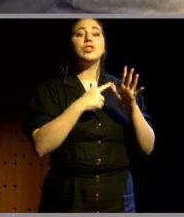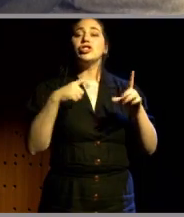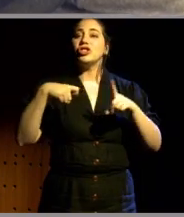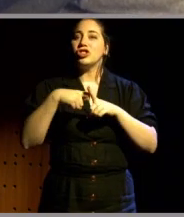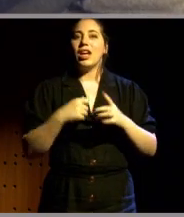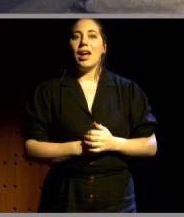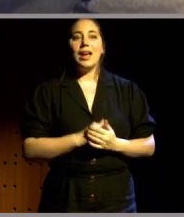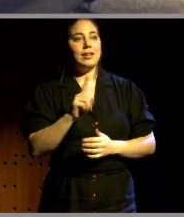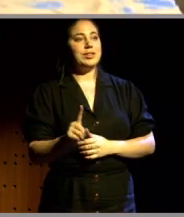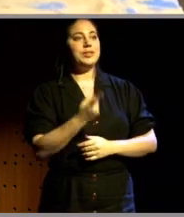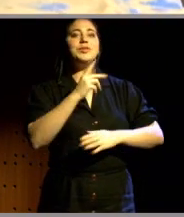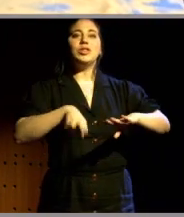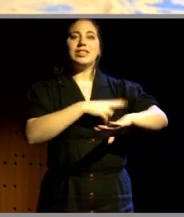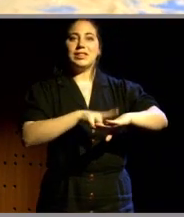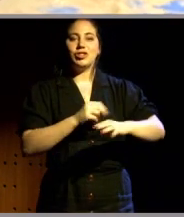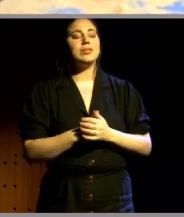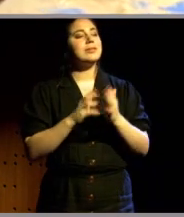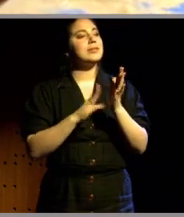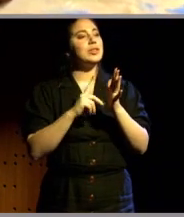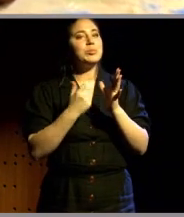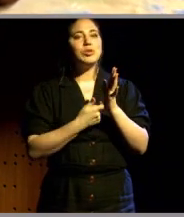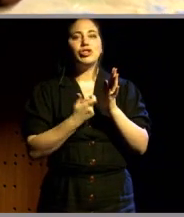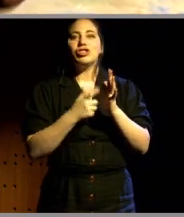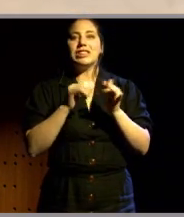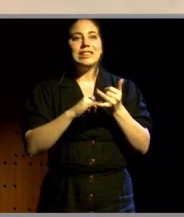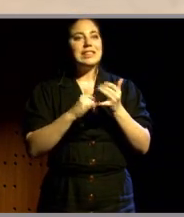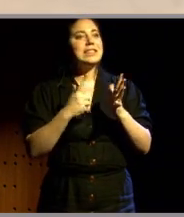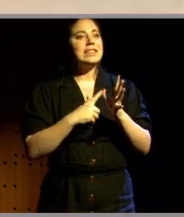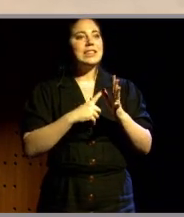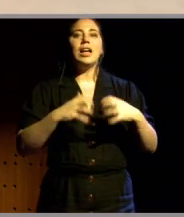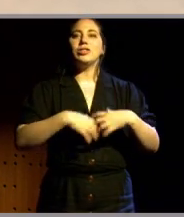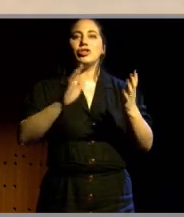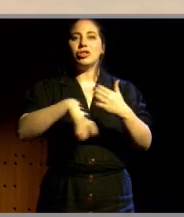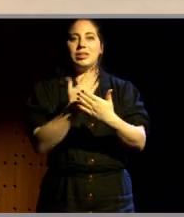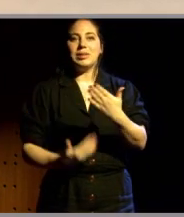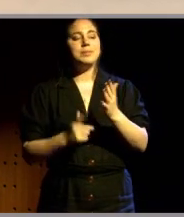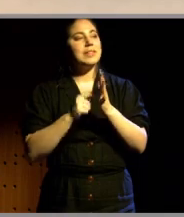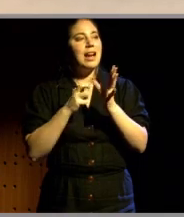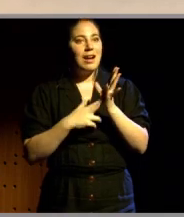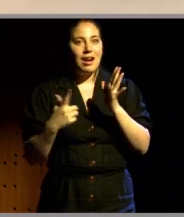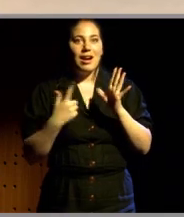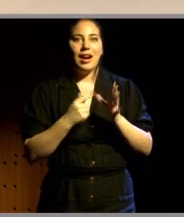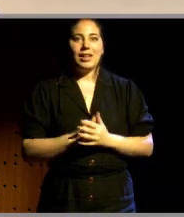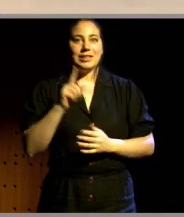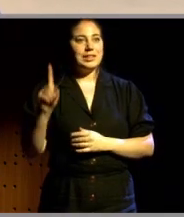First Nations Fellowship, Marissa Thompson, Dreaming awards, Langaliki Lewis, first Nations Emerging Career Development.